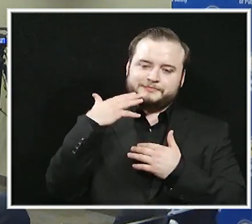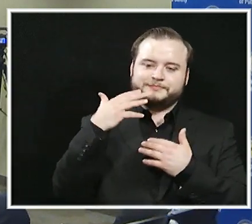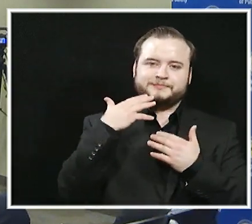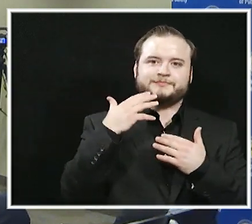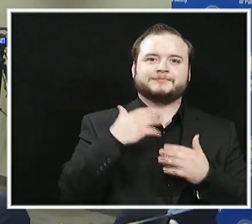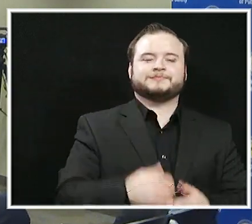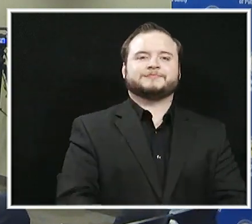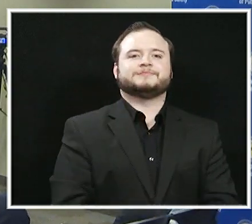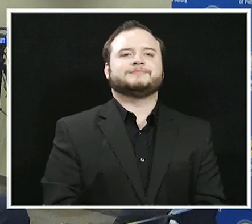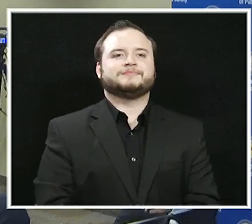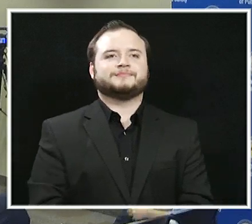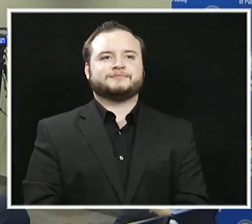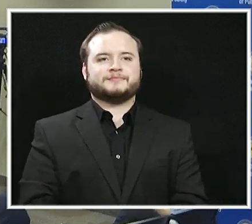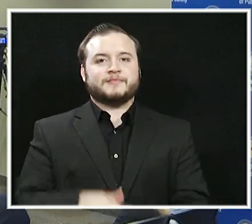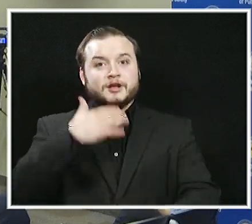joining us today.